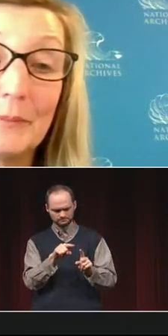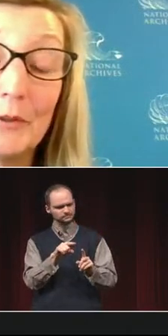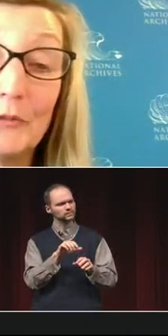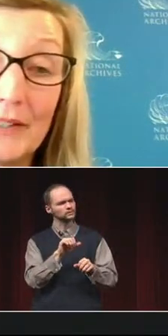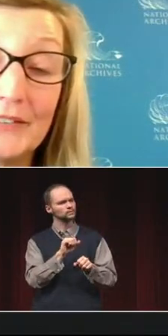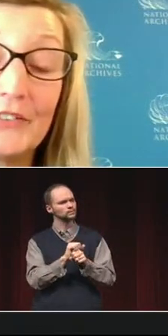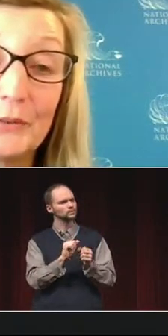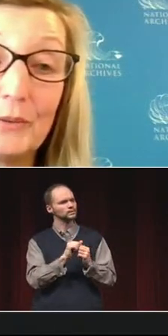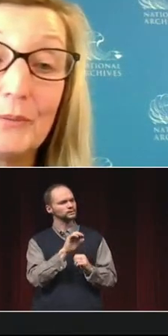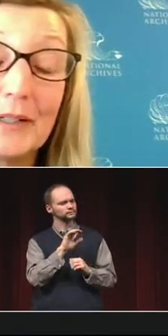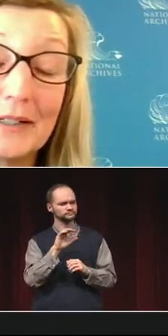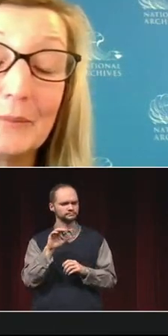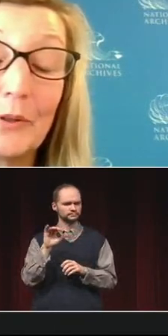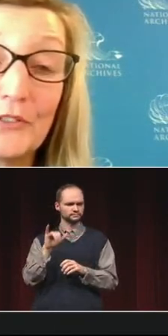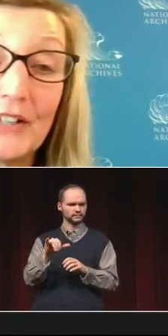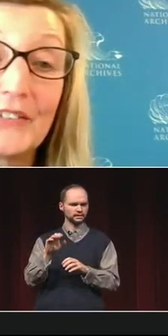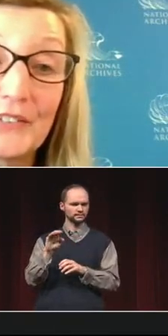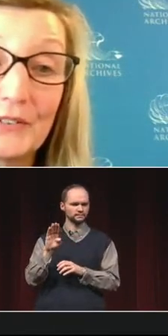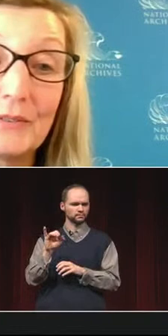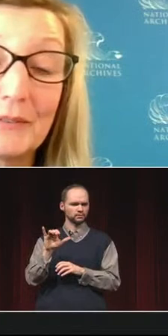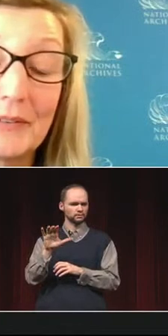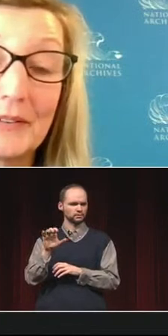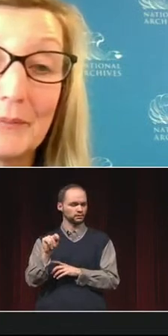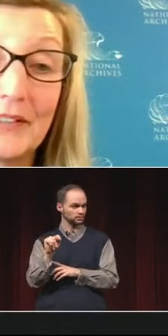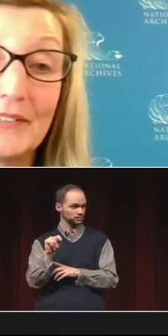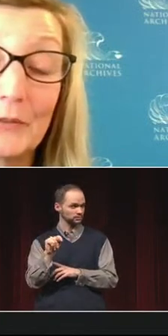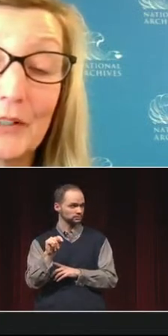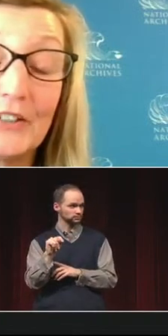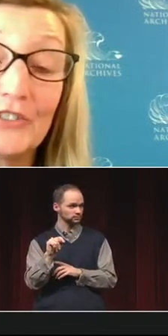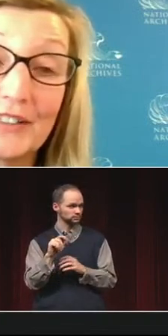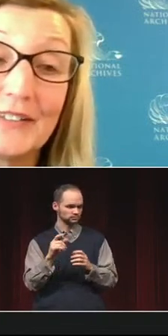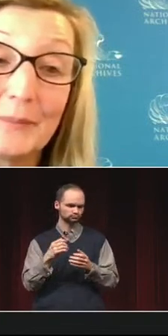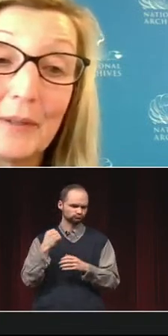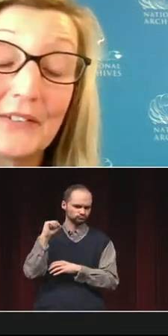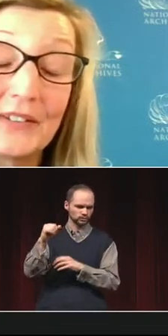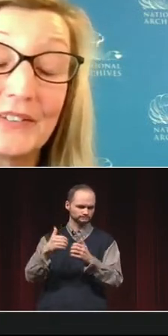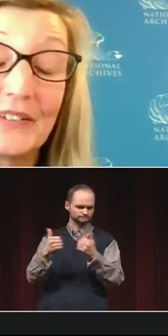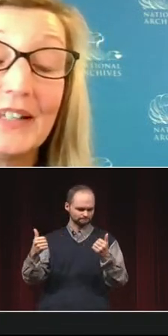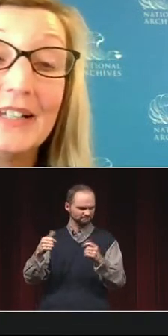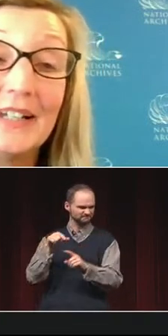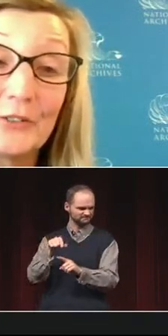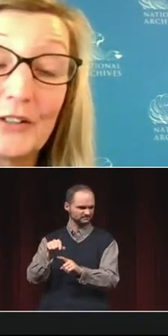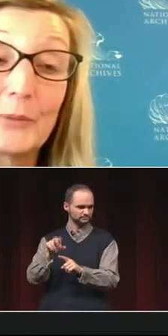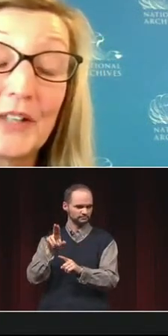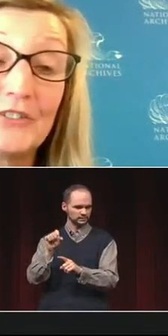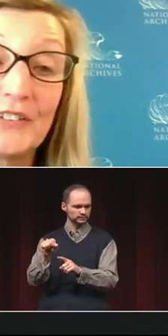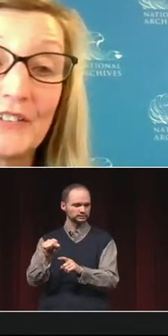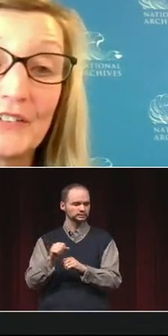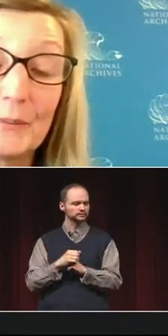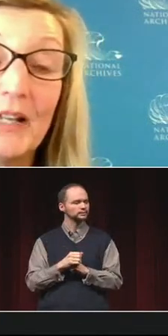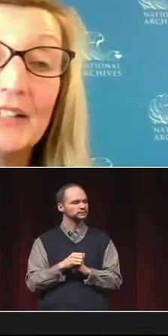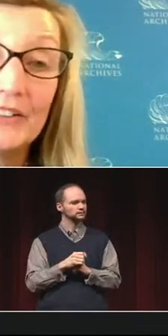movement to protest the segregation and the buses and transportation system. Did you